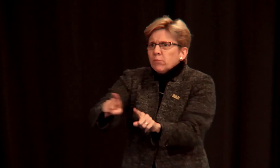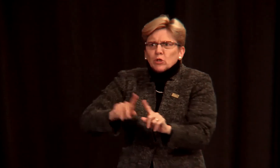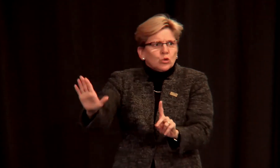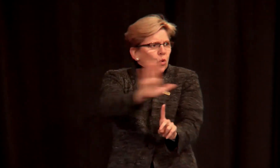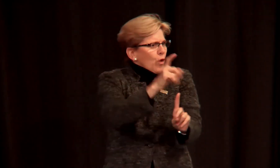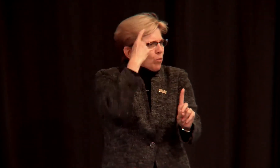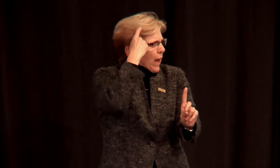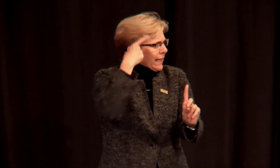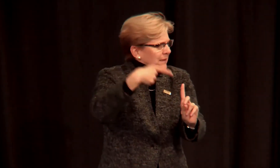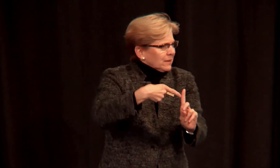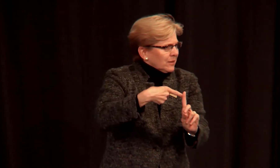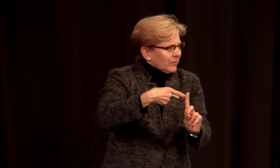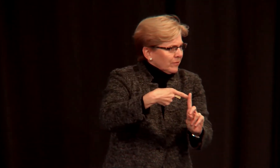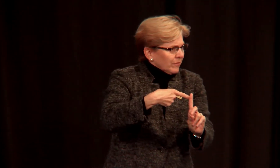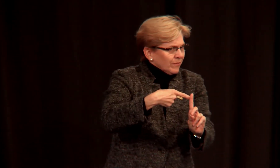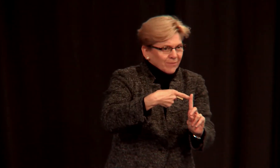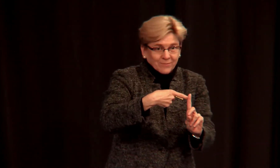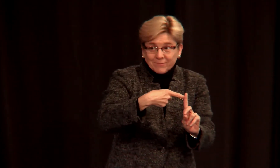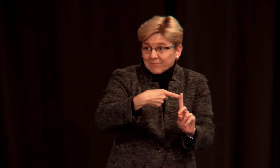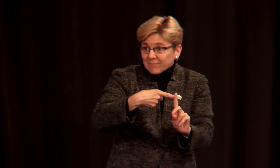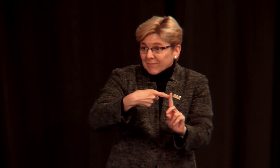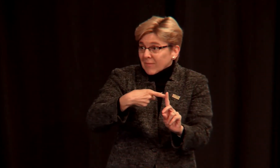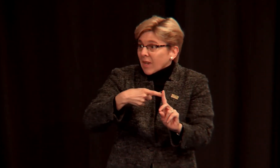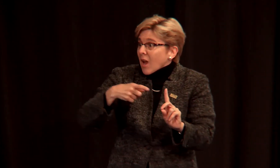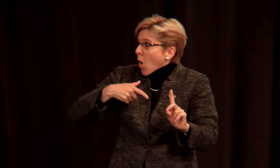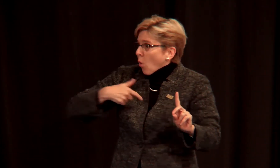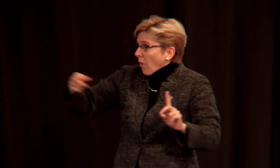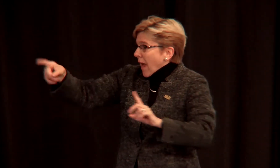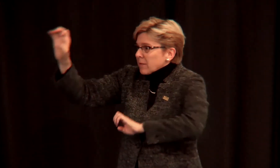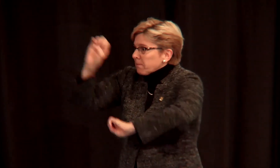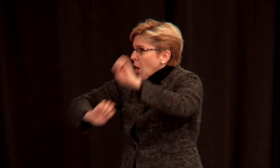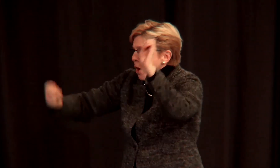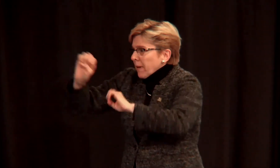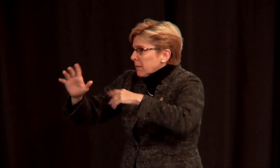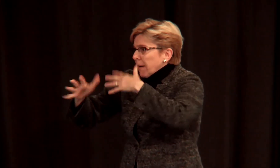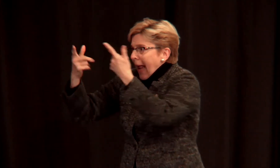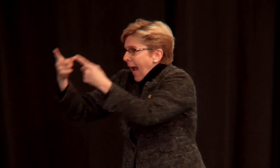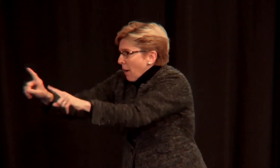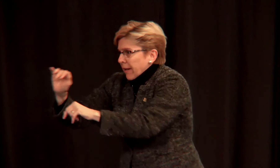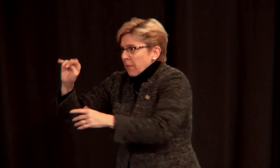What is happening in those children's brains? That experiment has